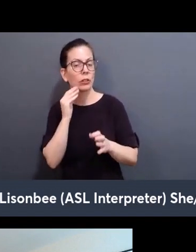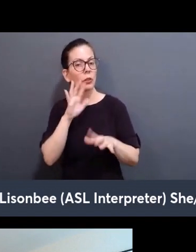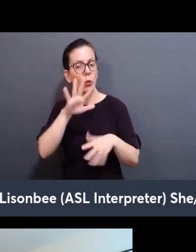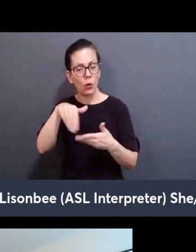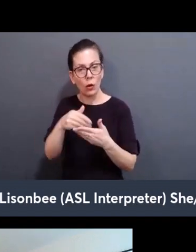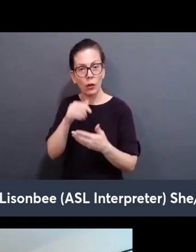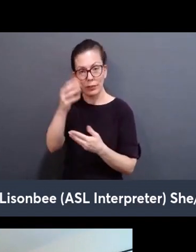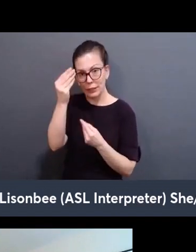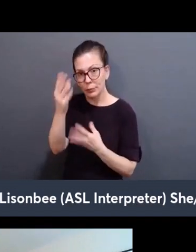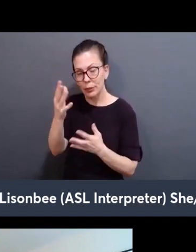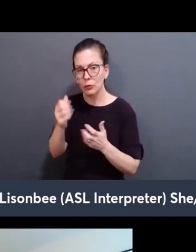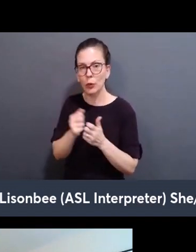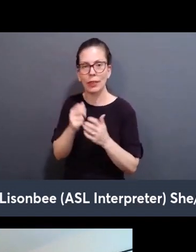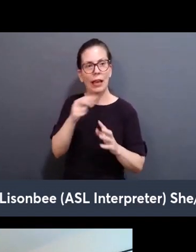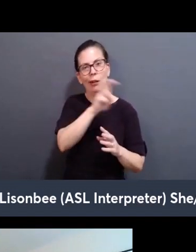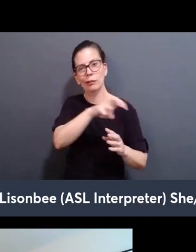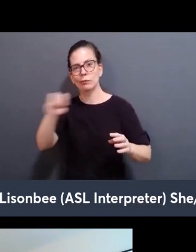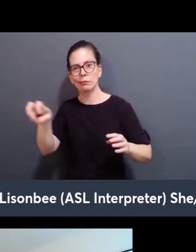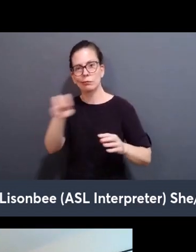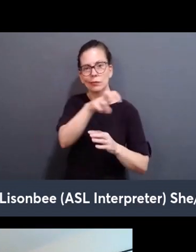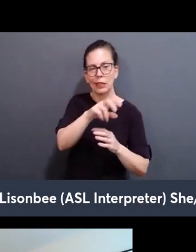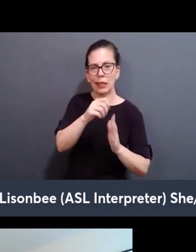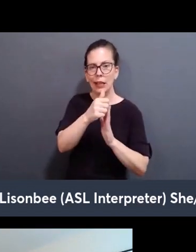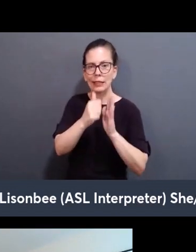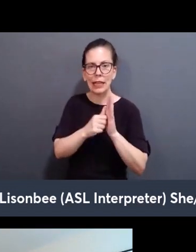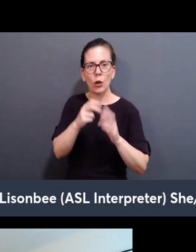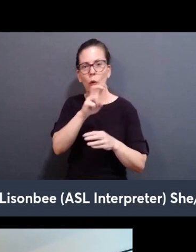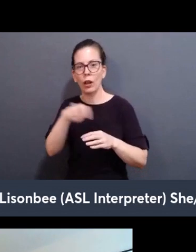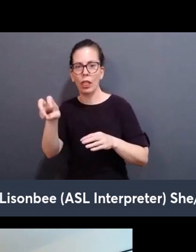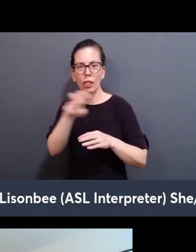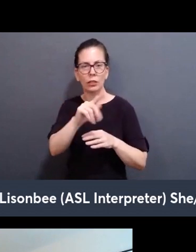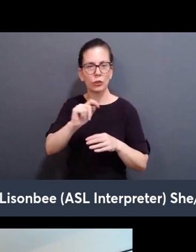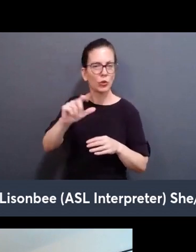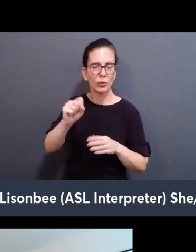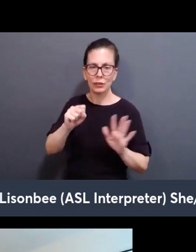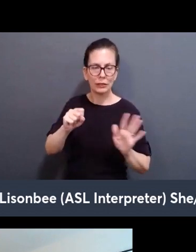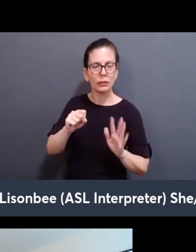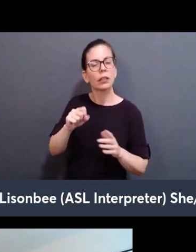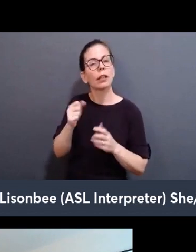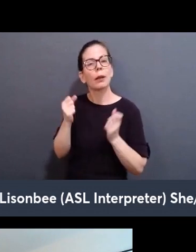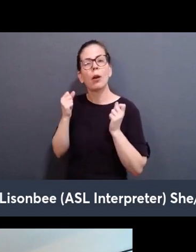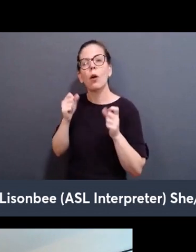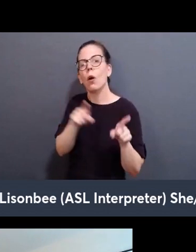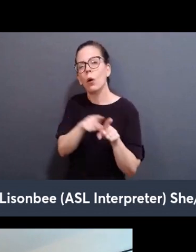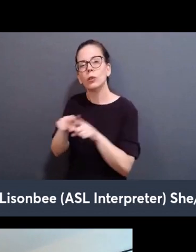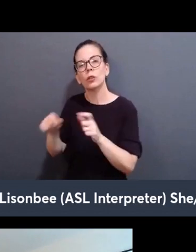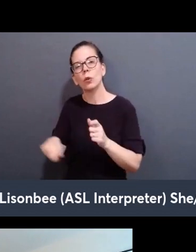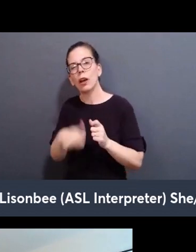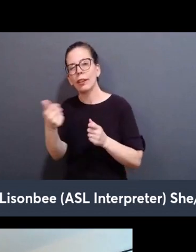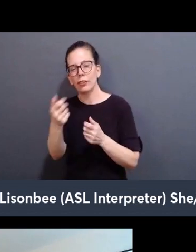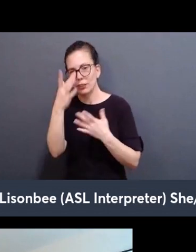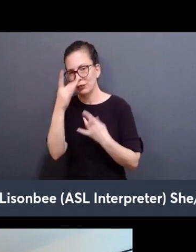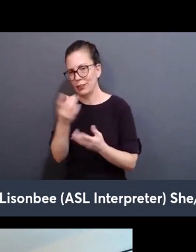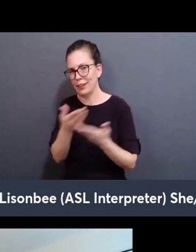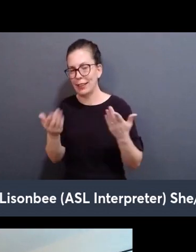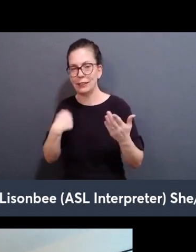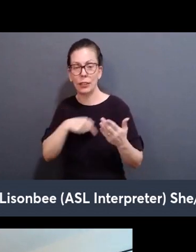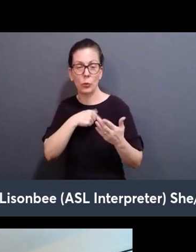without moving into multiple tools and have it on the go. There are also other interesting things that we are currently looking into